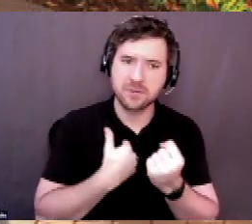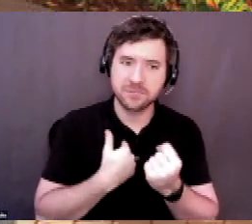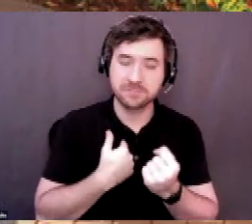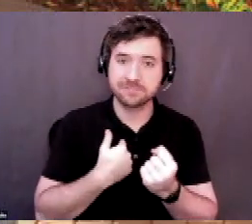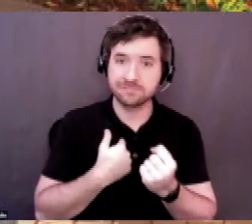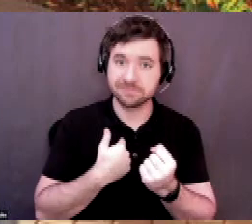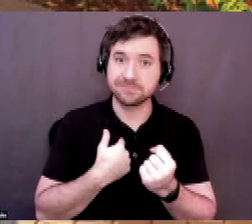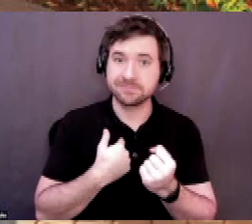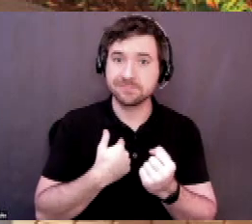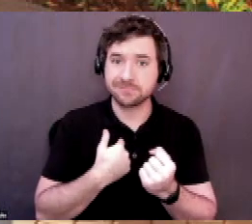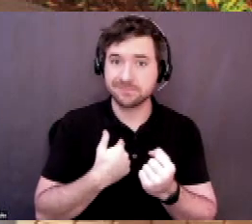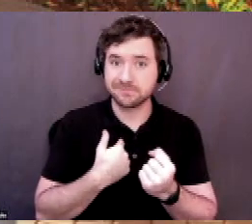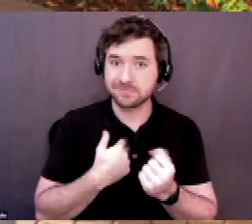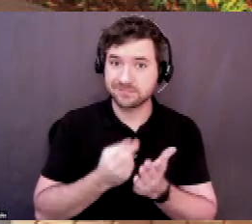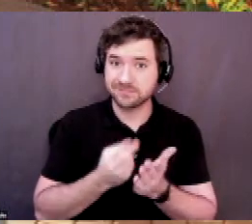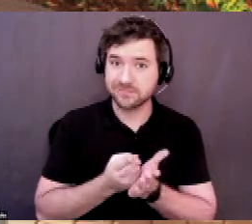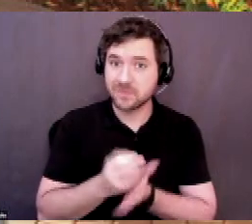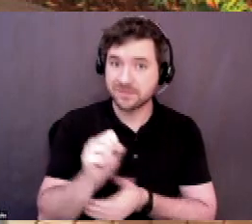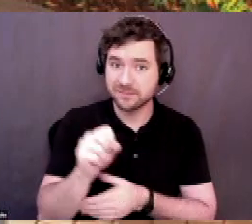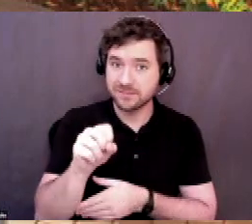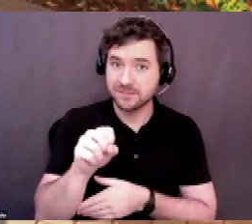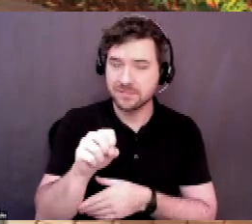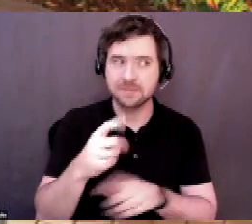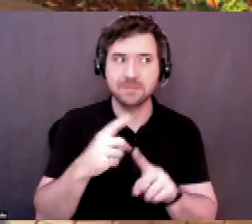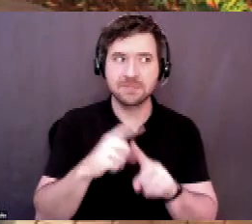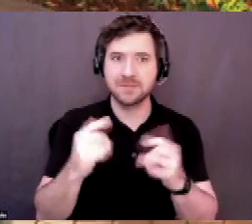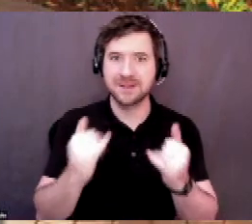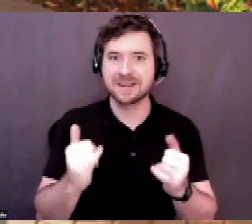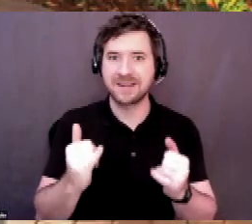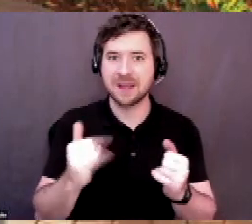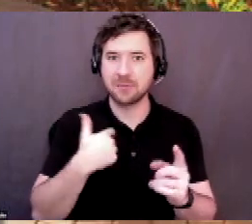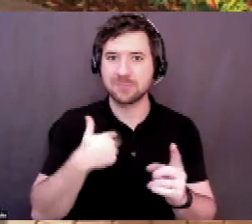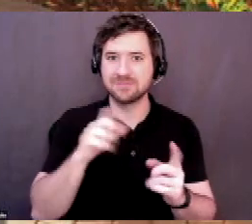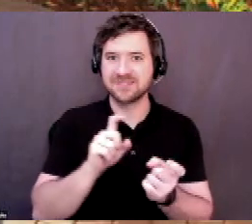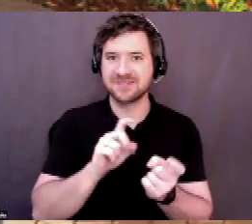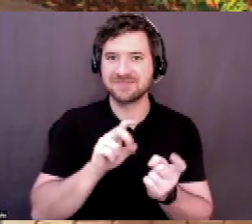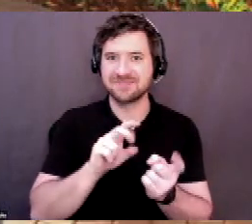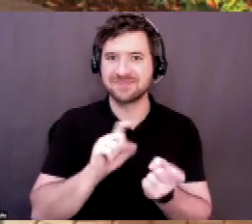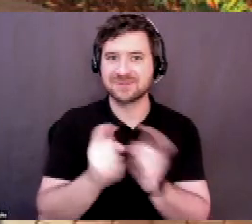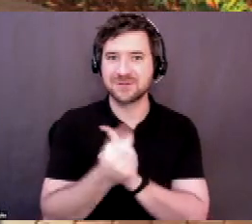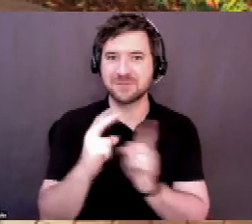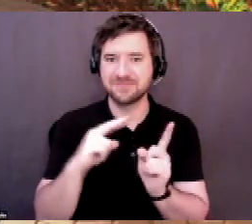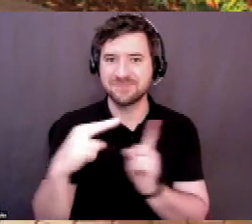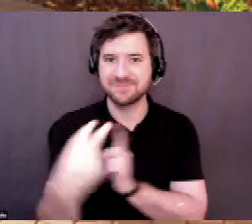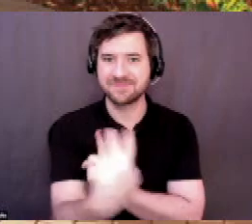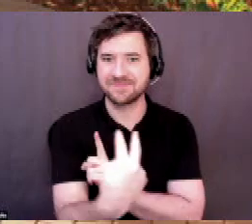But now when I look at it as a researcher with 15, 20 years experience under my belt,